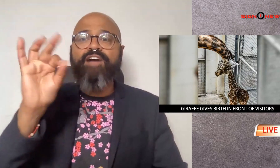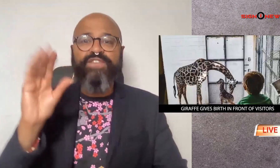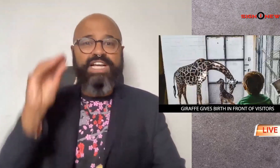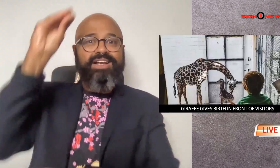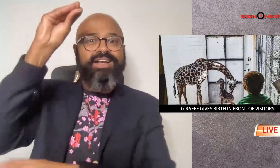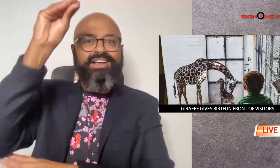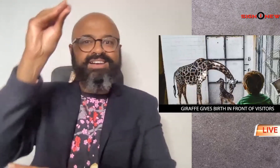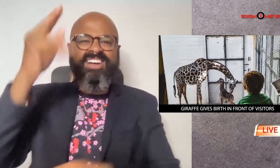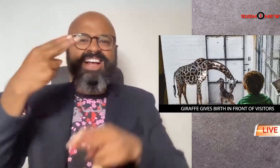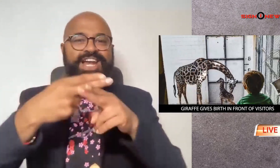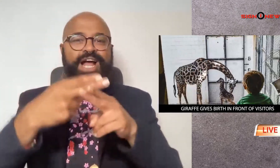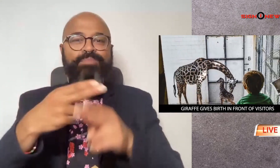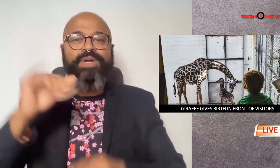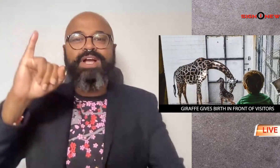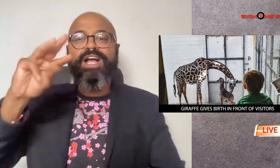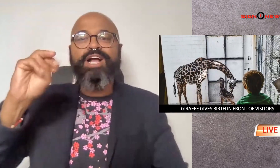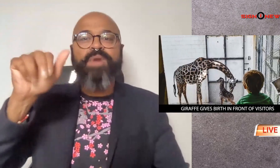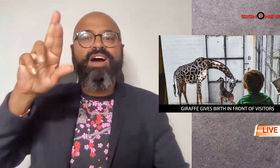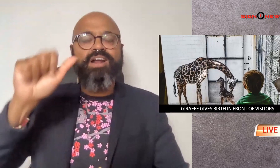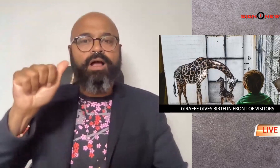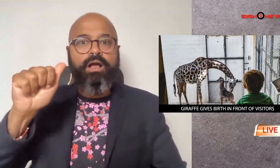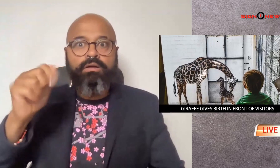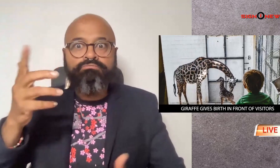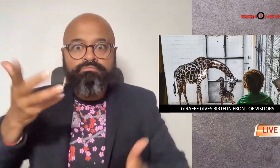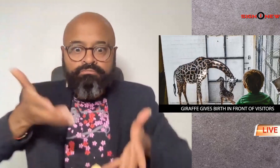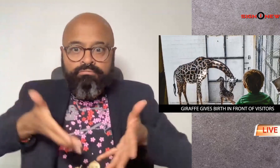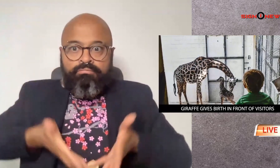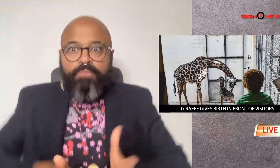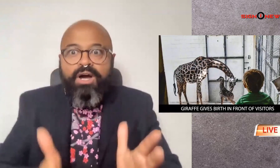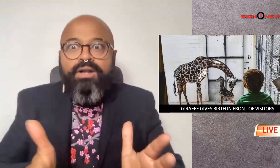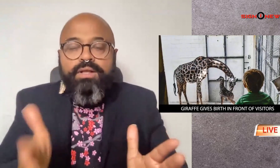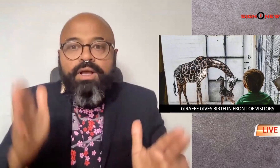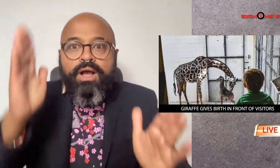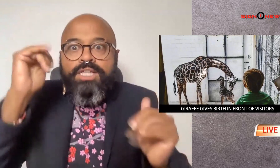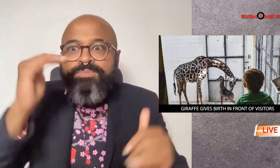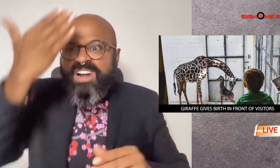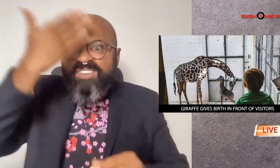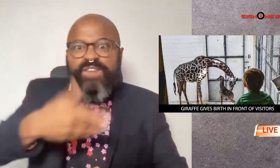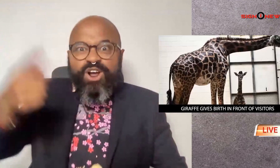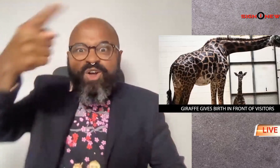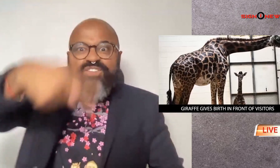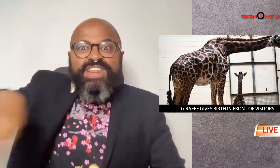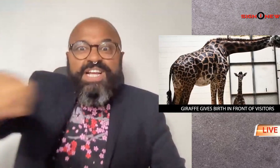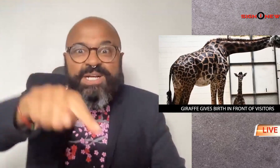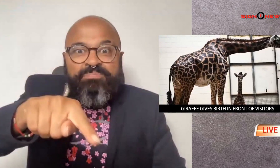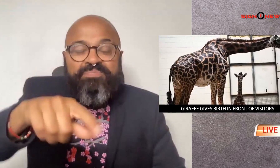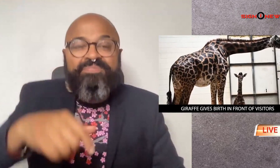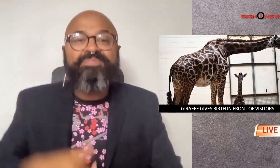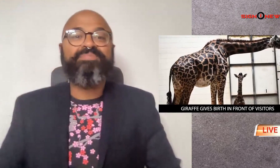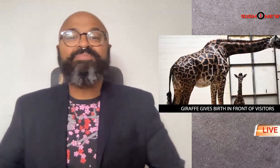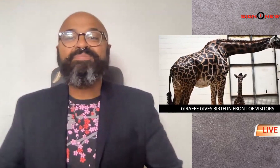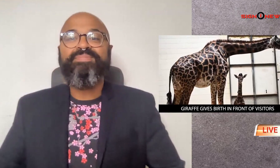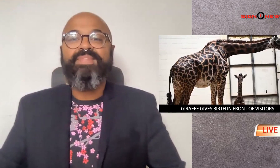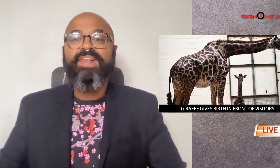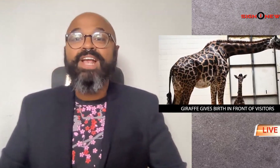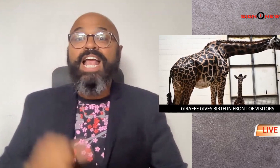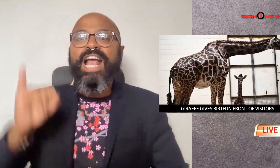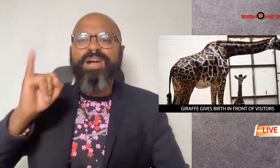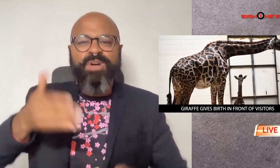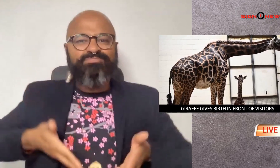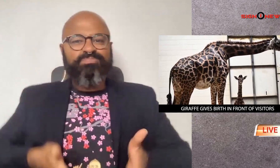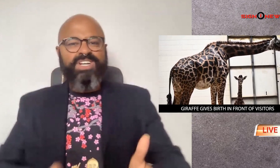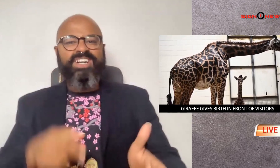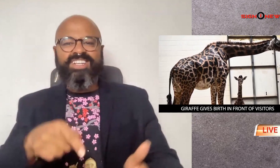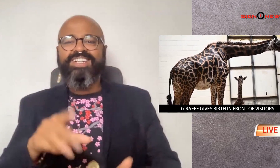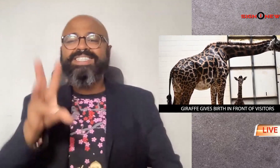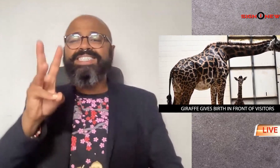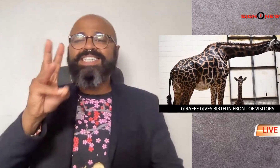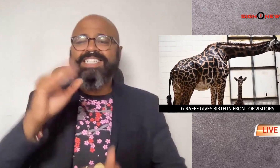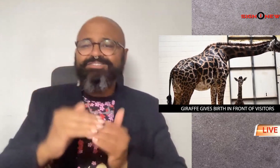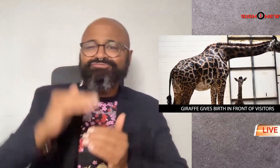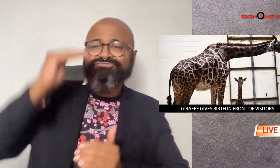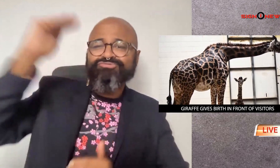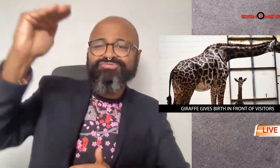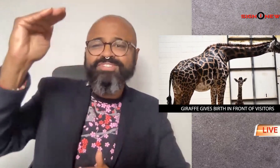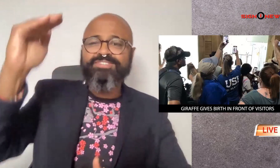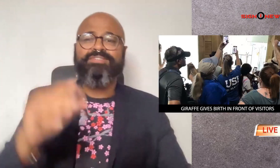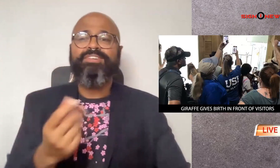named Imara unexpectedly gave birth right in front of them Imara gave birth to a 6 foot